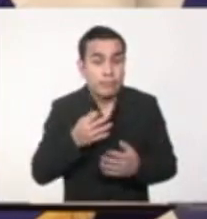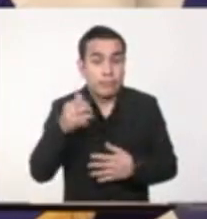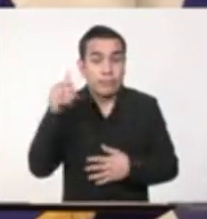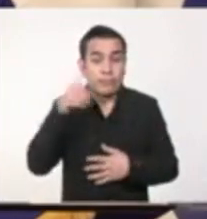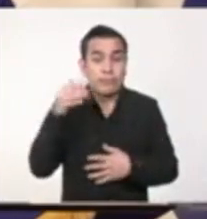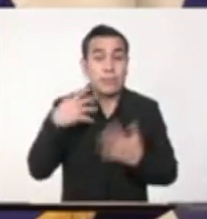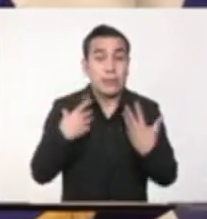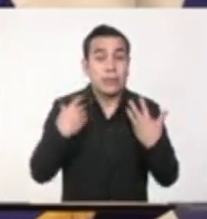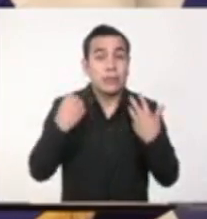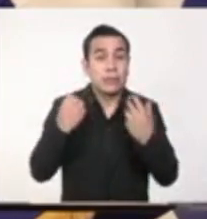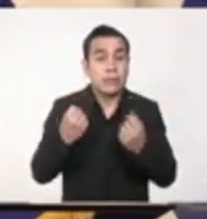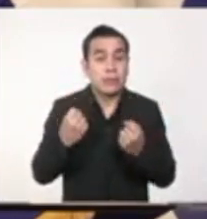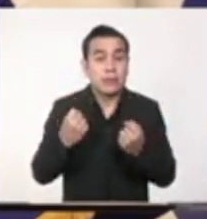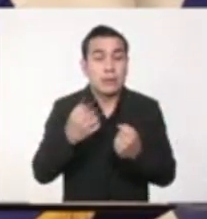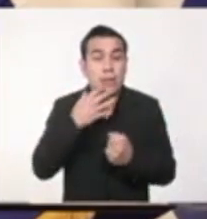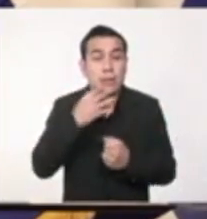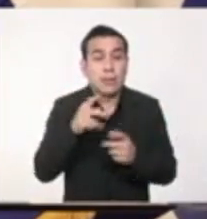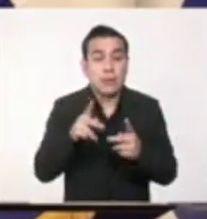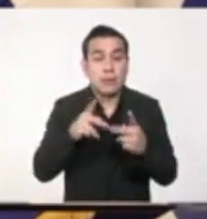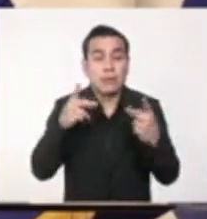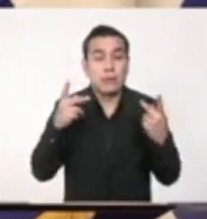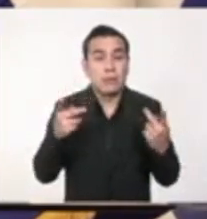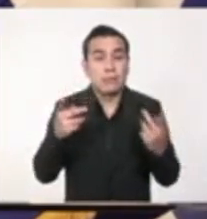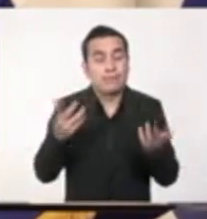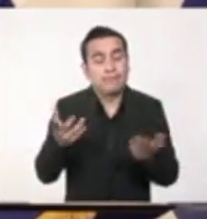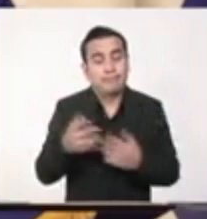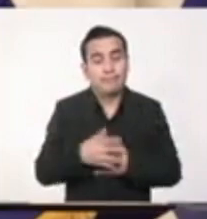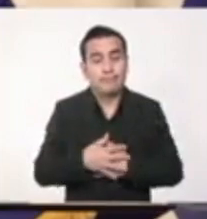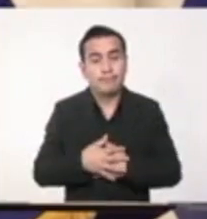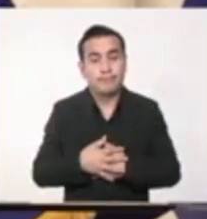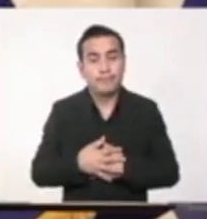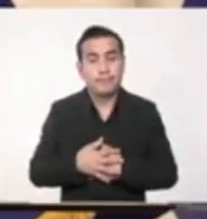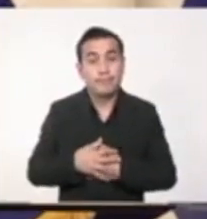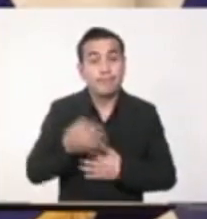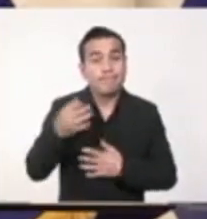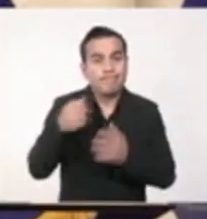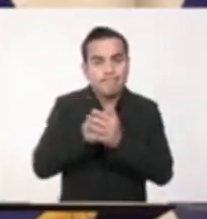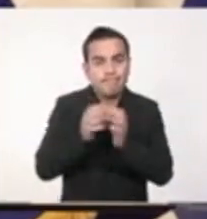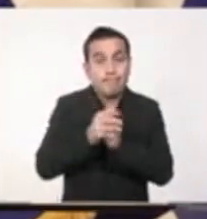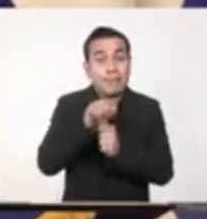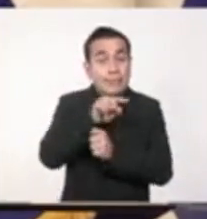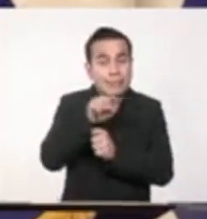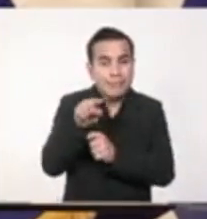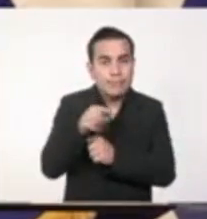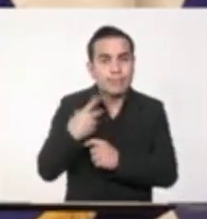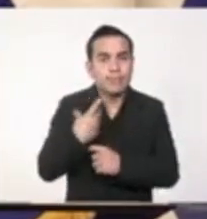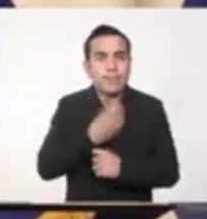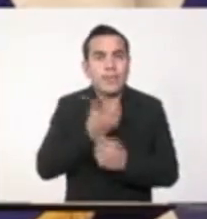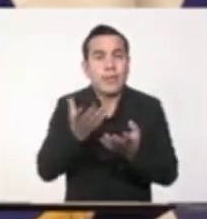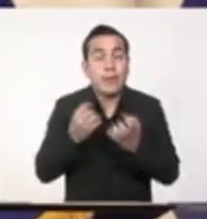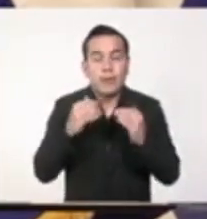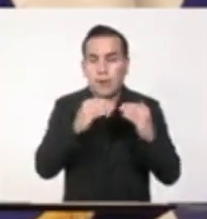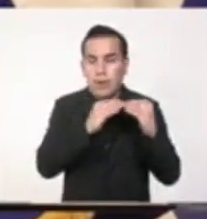Also, I don't think it's educational. So that's the trouble. We want to be like you, but to be